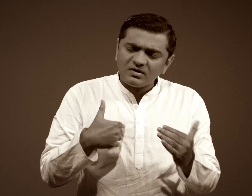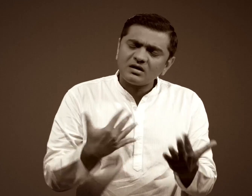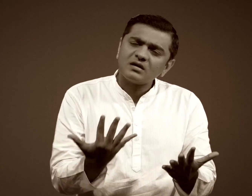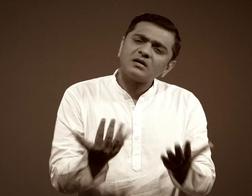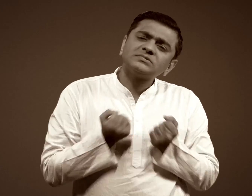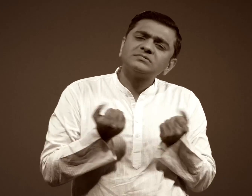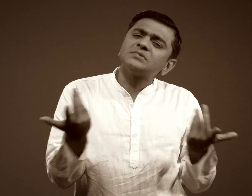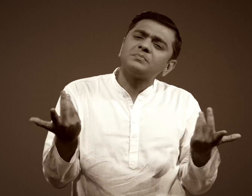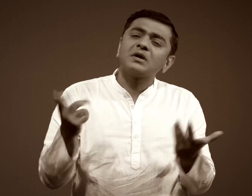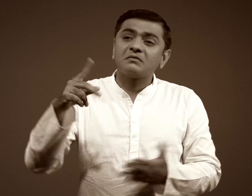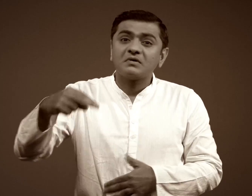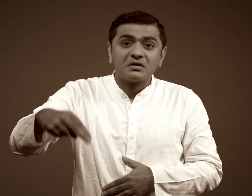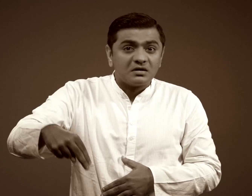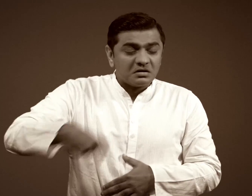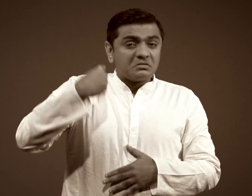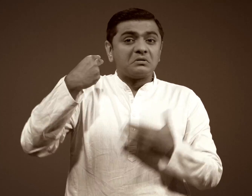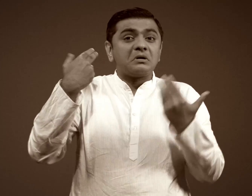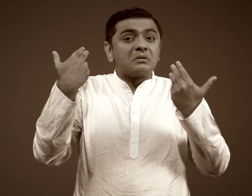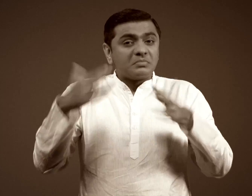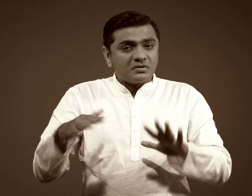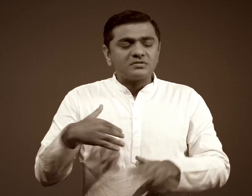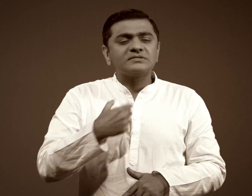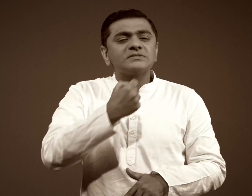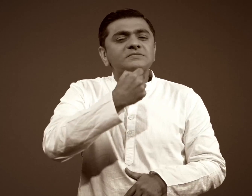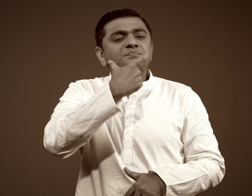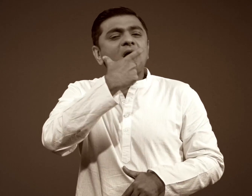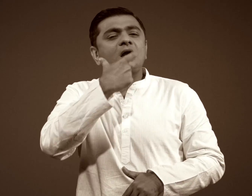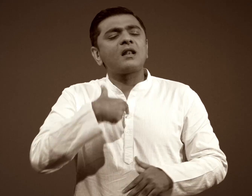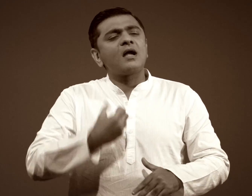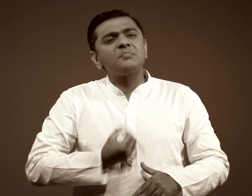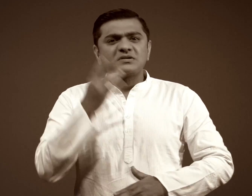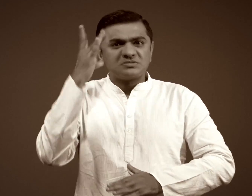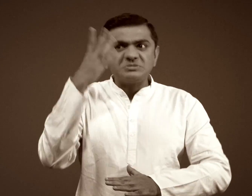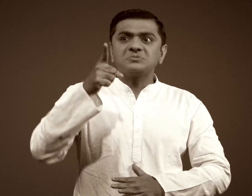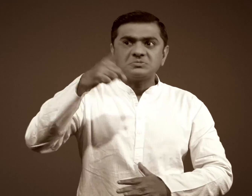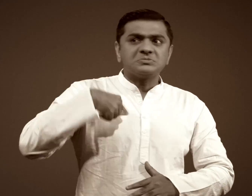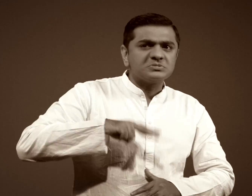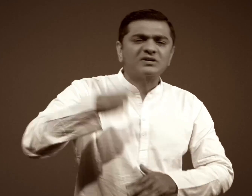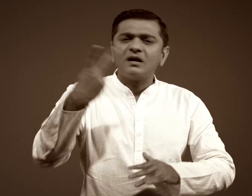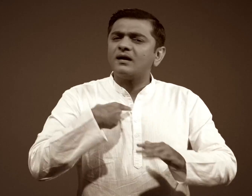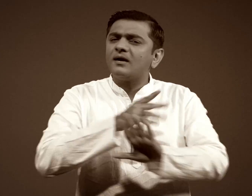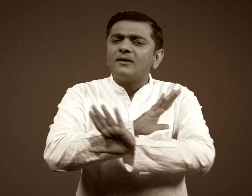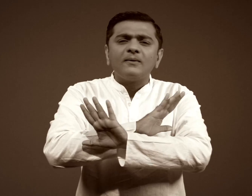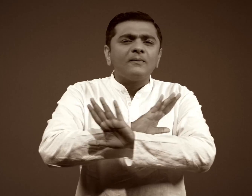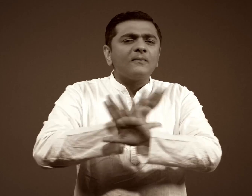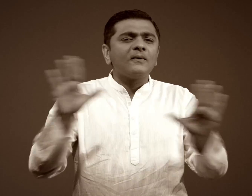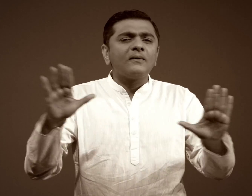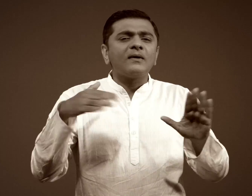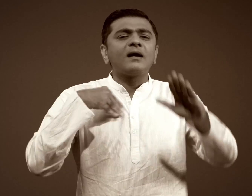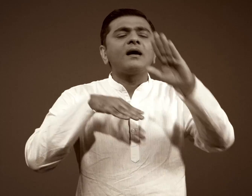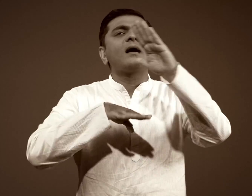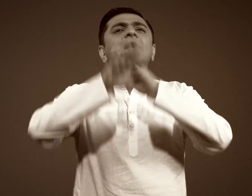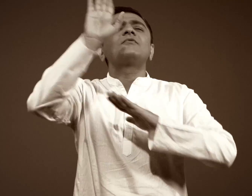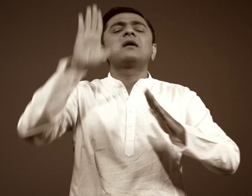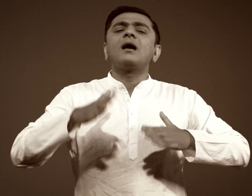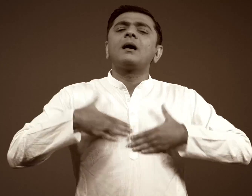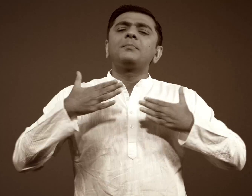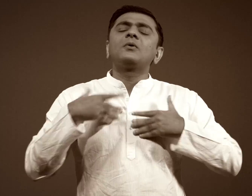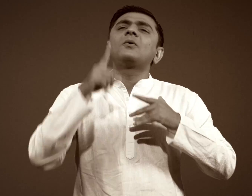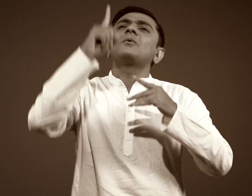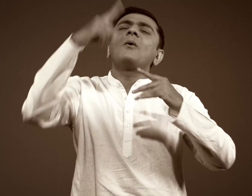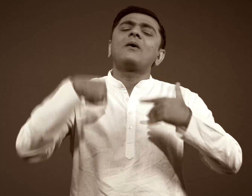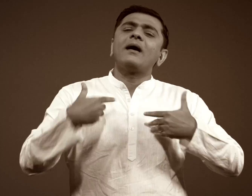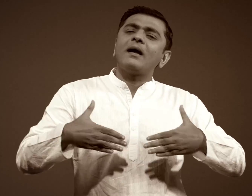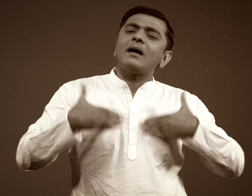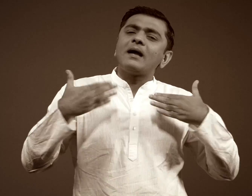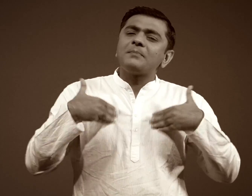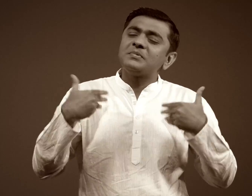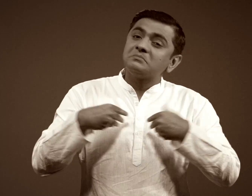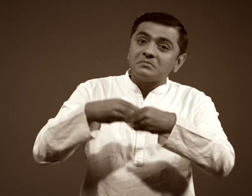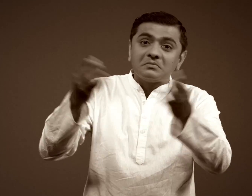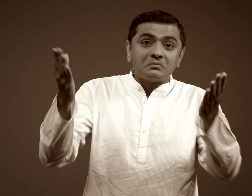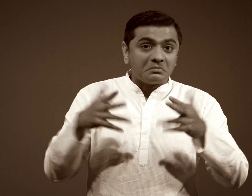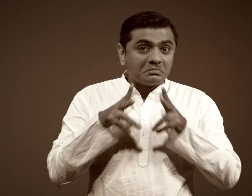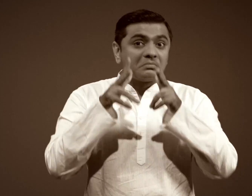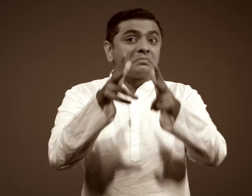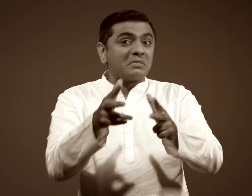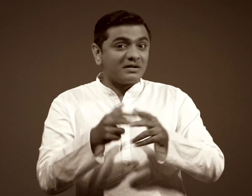I will accept and smile by the bullet. There will be no anger or revenge within me and I will gladly die & go to heaven.